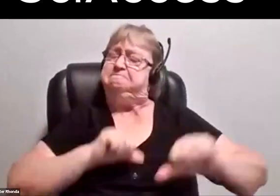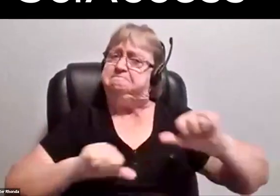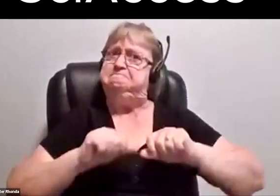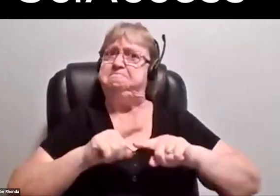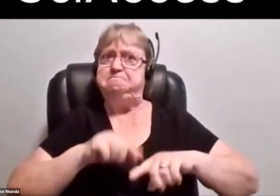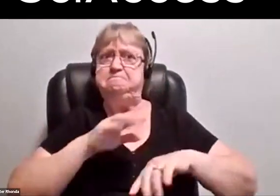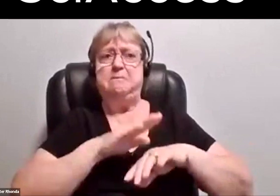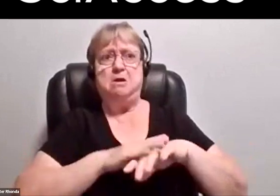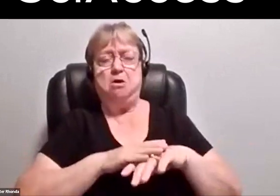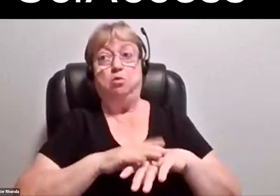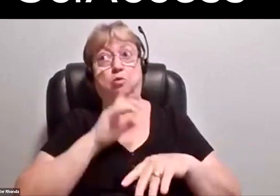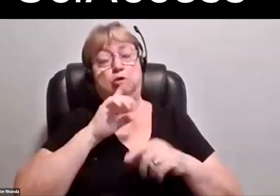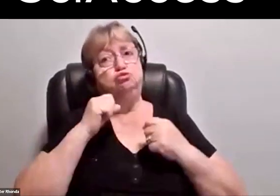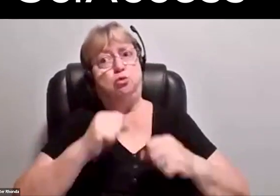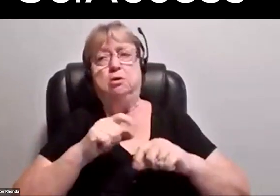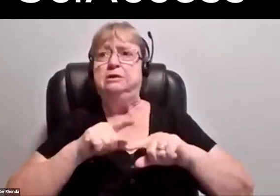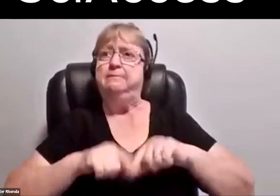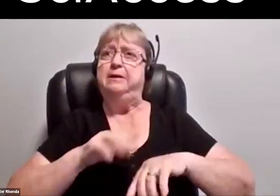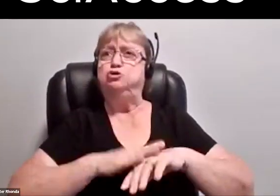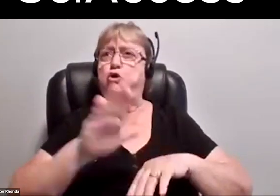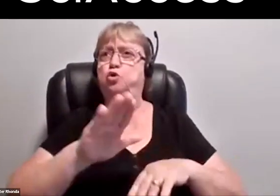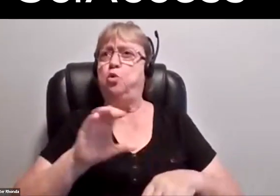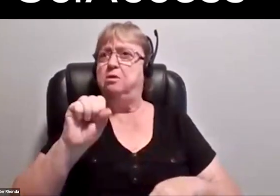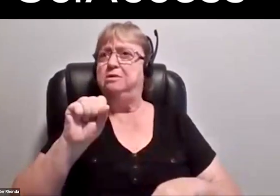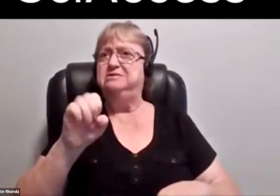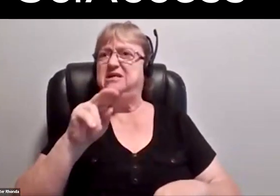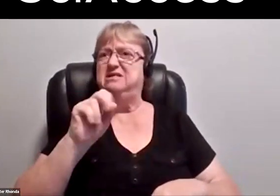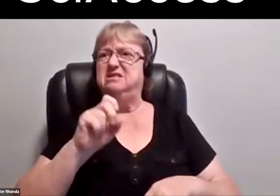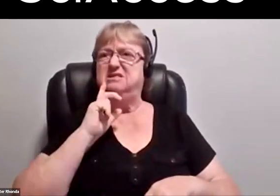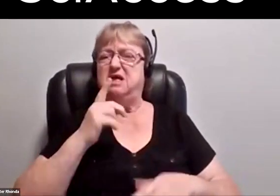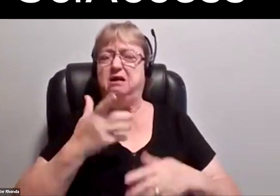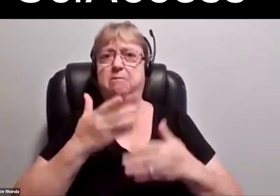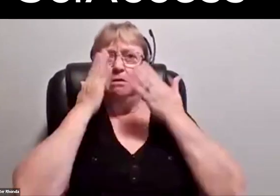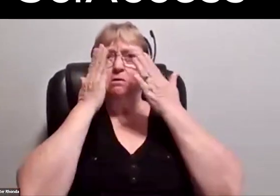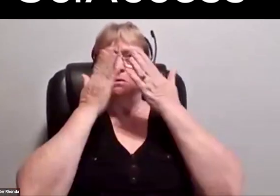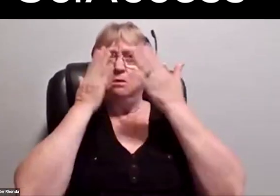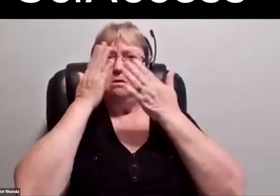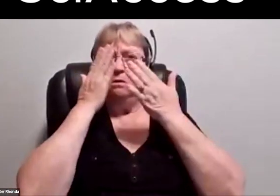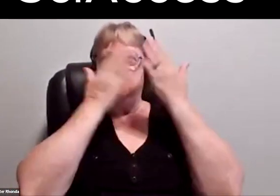strongly depends upon the senses. If I'm holding my hands close to my face in a small circle,